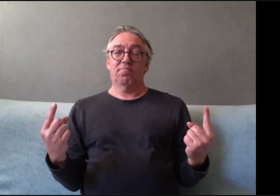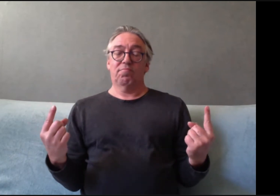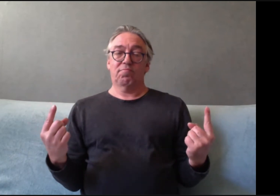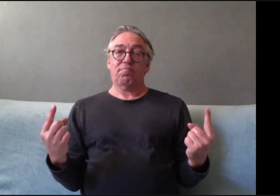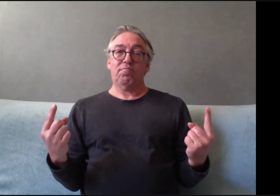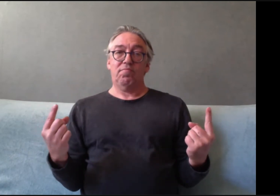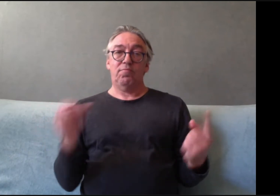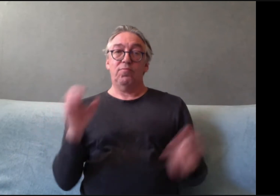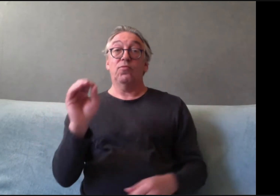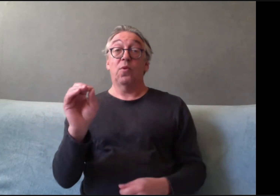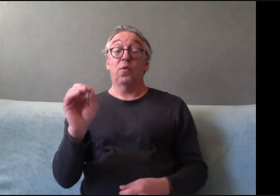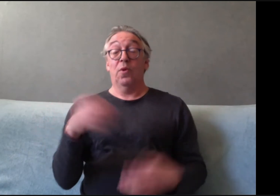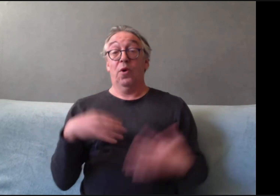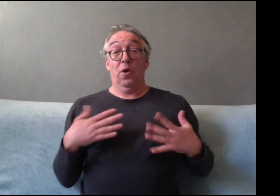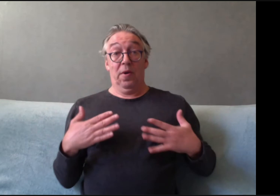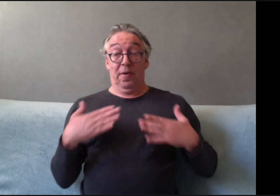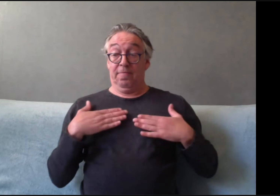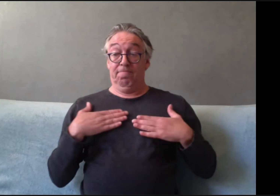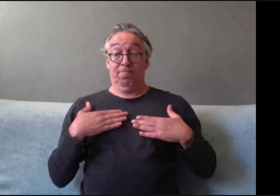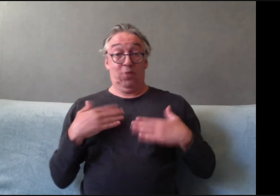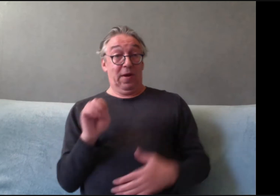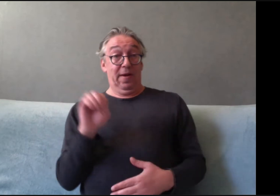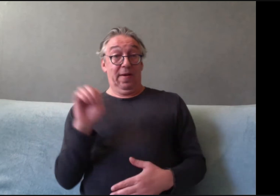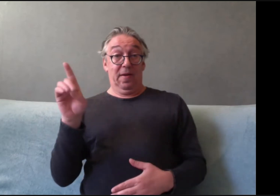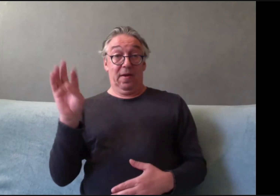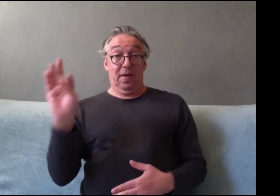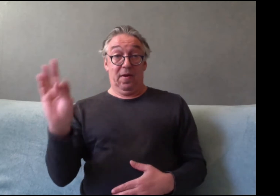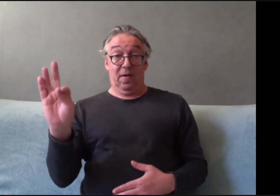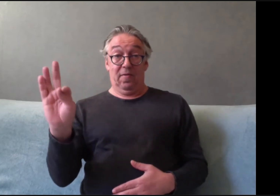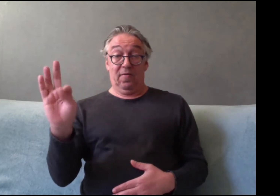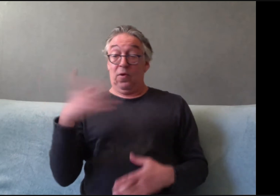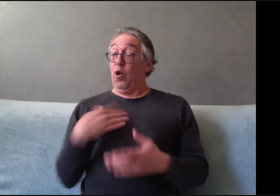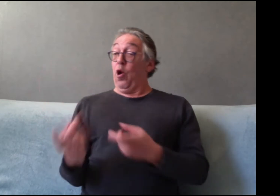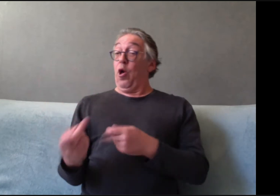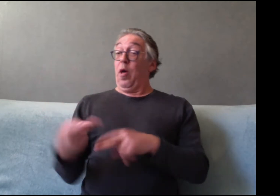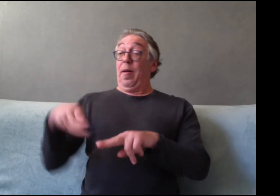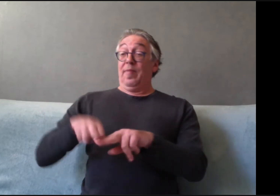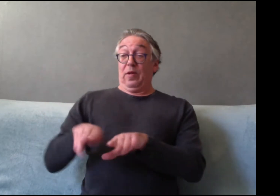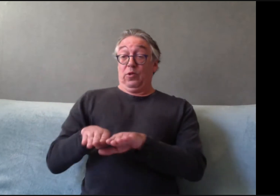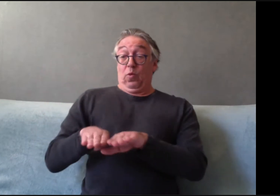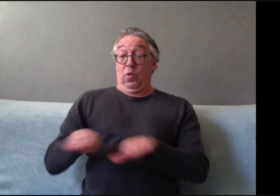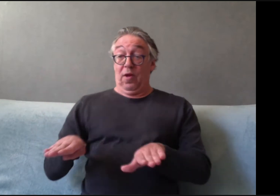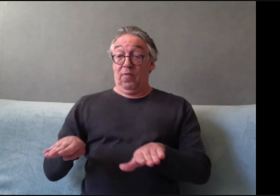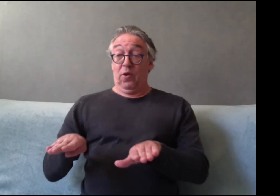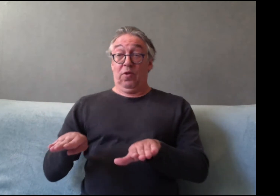our member organisations but also at the level of European Union,